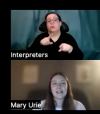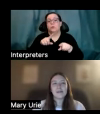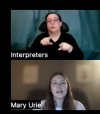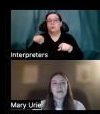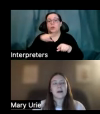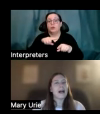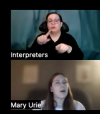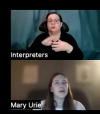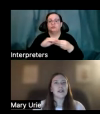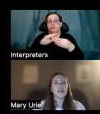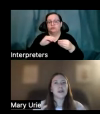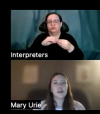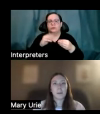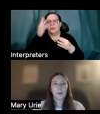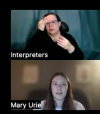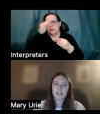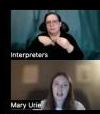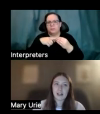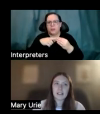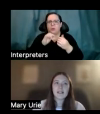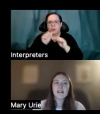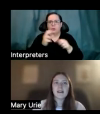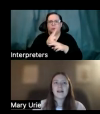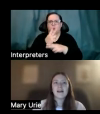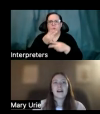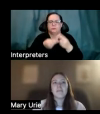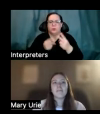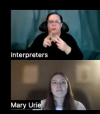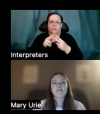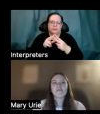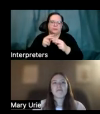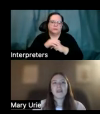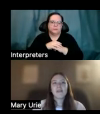a little bit about how you can use both of these elements. You